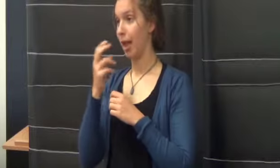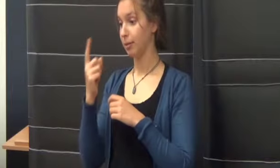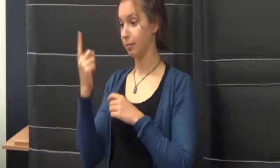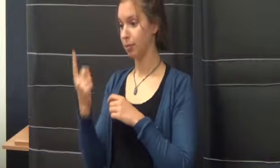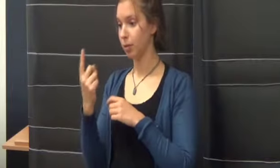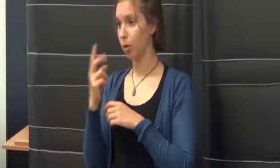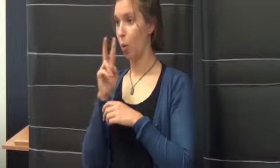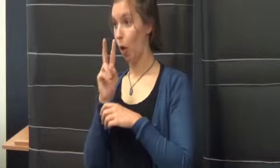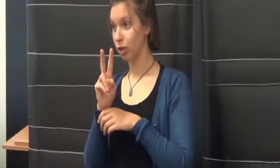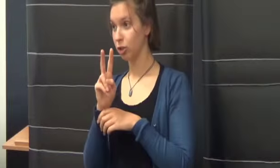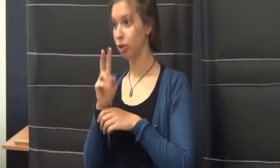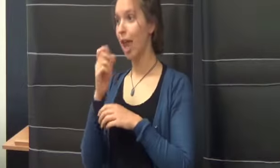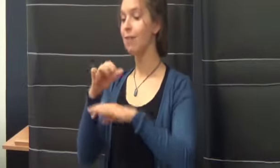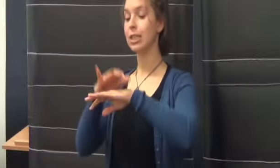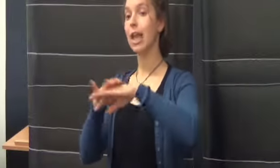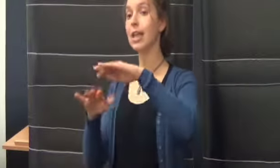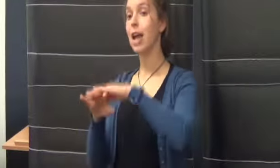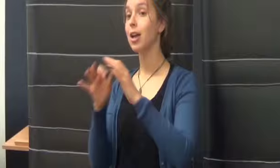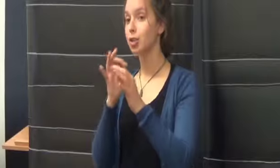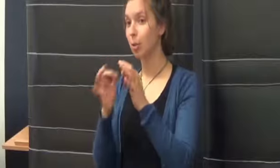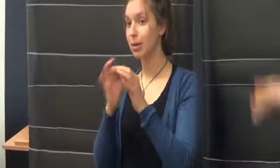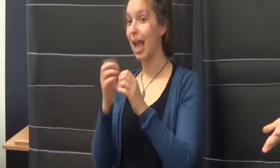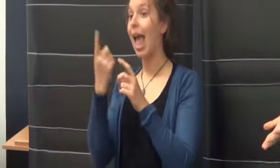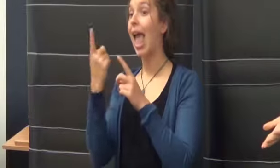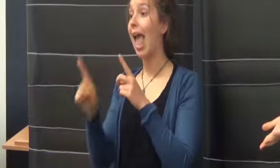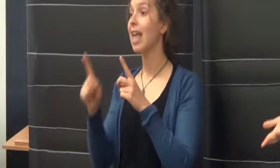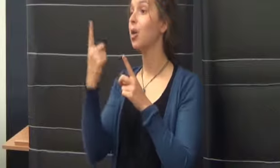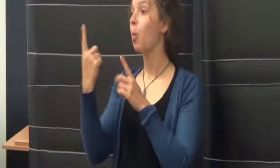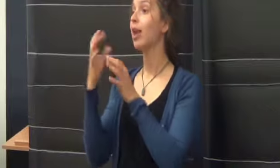But I just wanted to ask about a group. Like at Vicdeaf, the staff there one staff member there you might know Tamara Doyle Bates. She's an amazing woman and I always talk one on one with her.